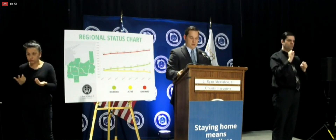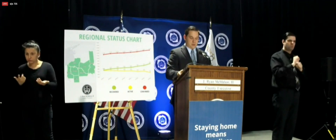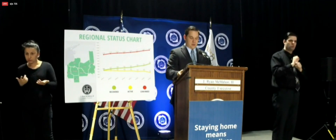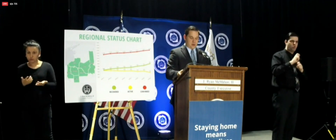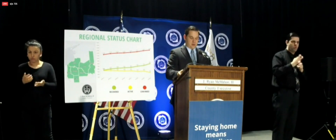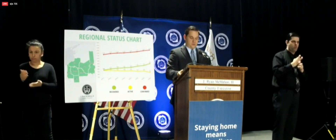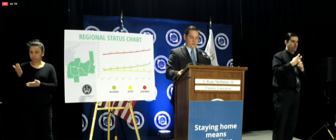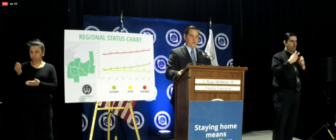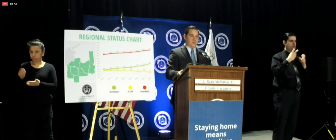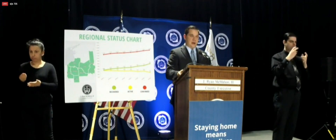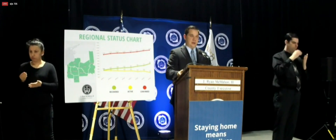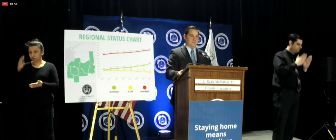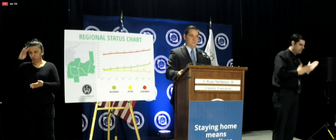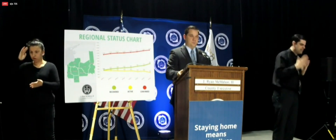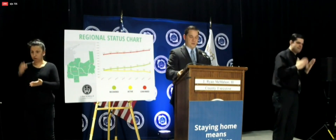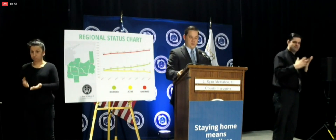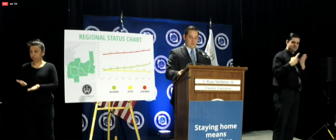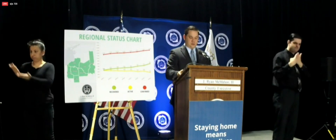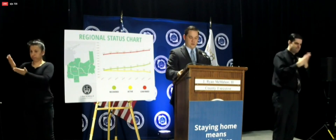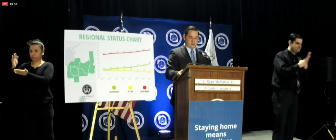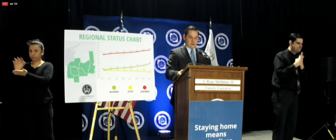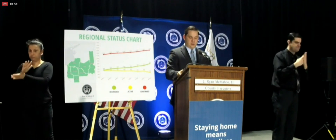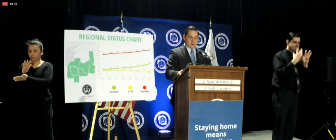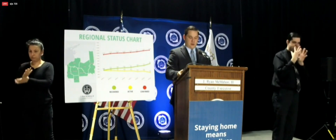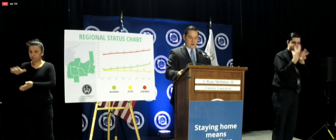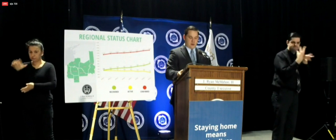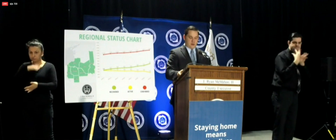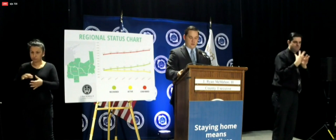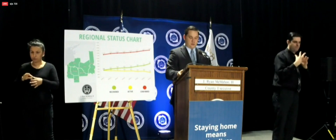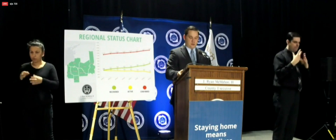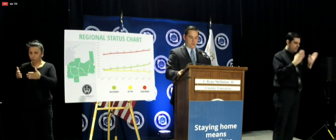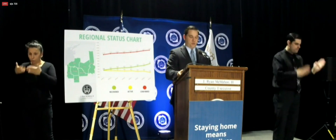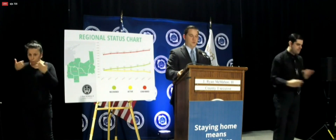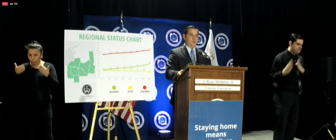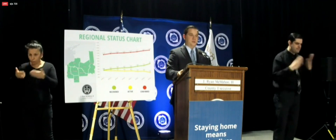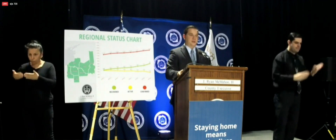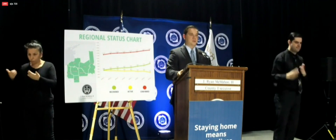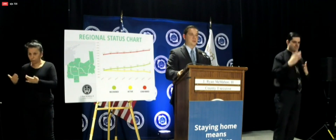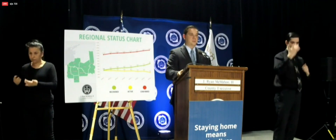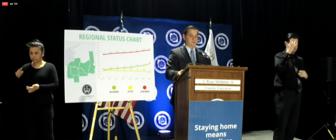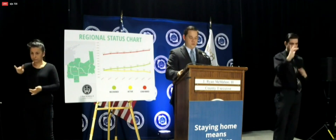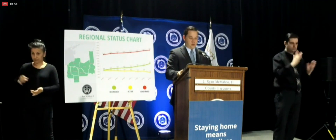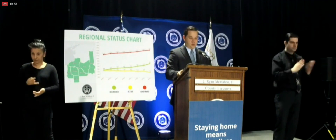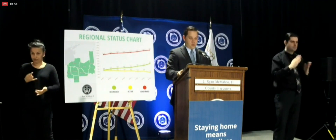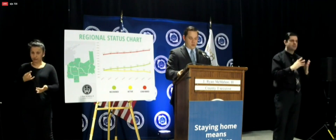GOVERNOR AND HIS TEAM, WORKING SO HARD, ON THE SAME TOPIC, FOR